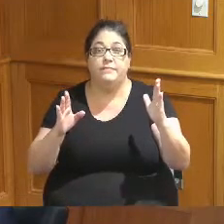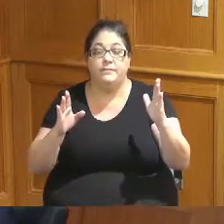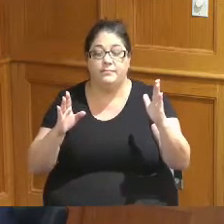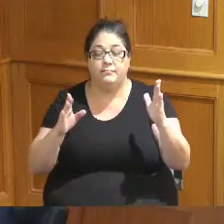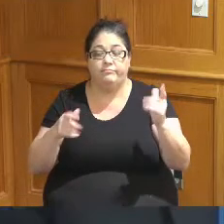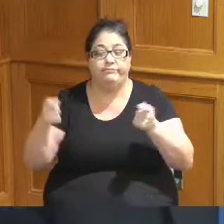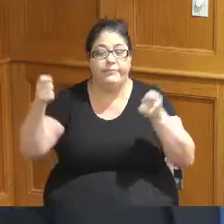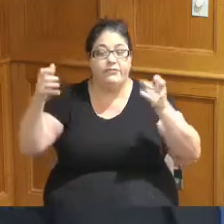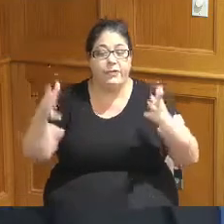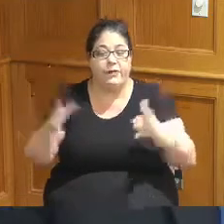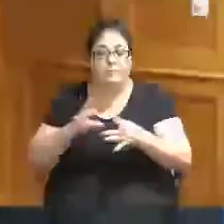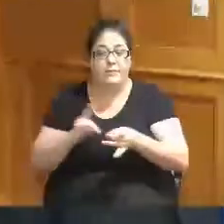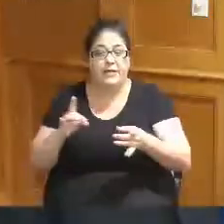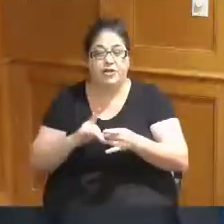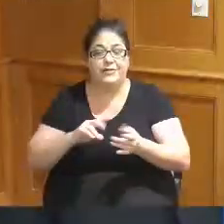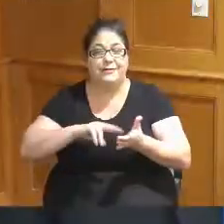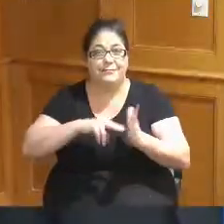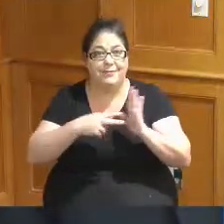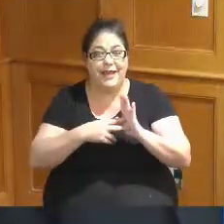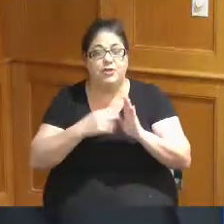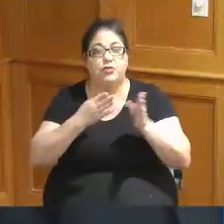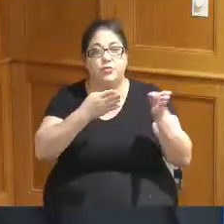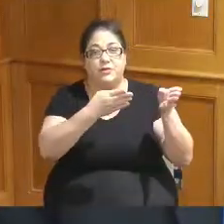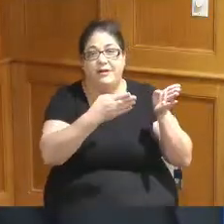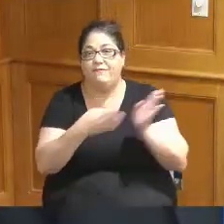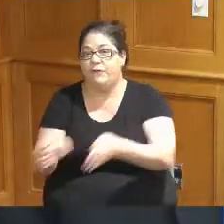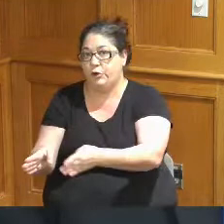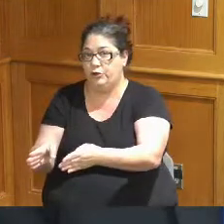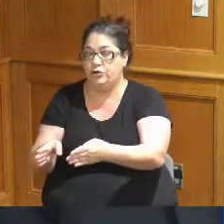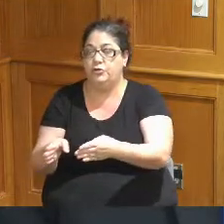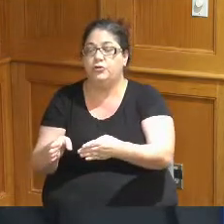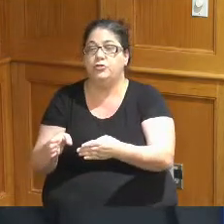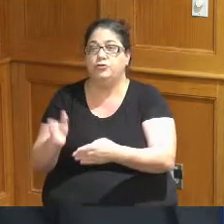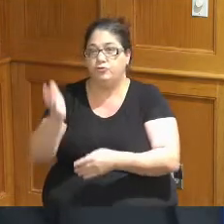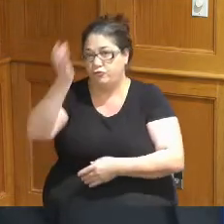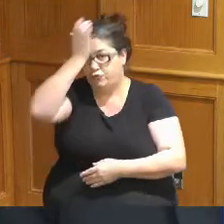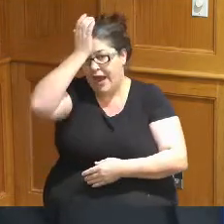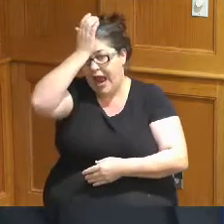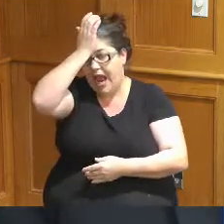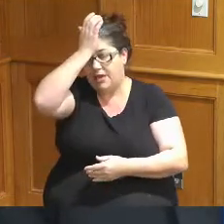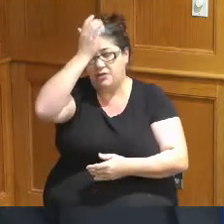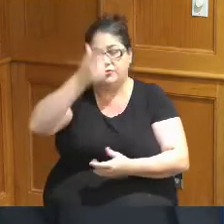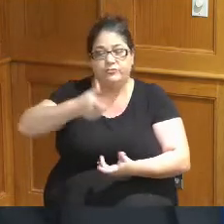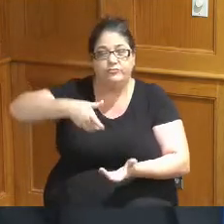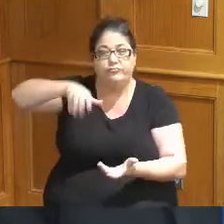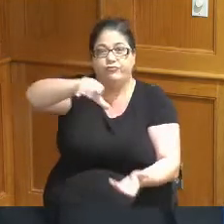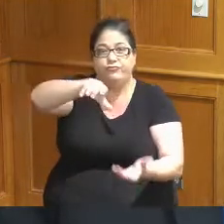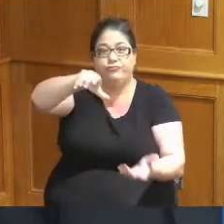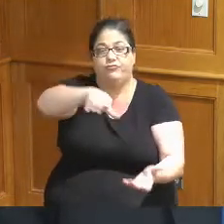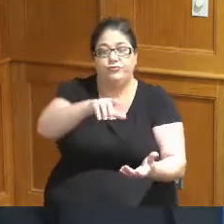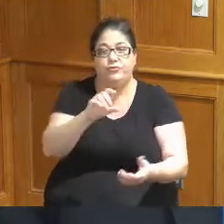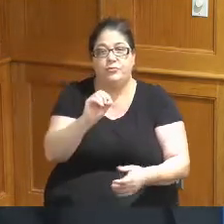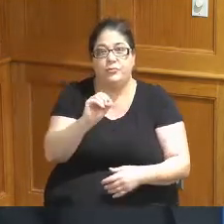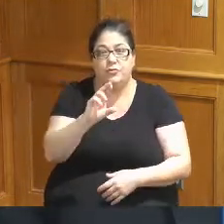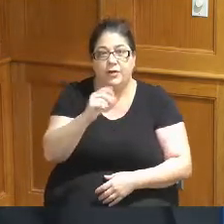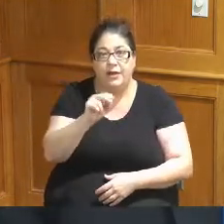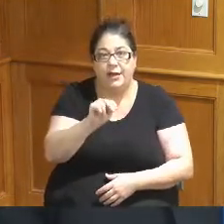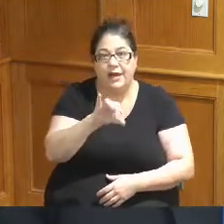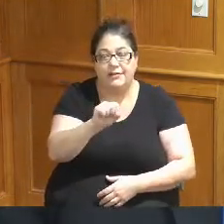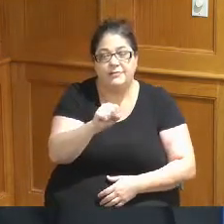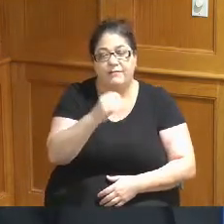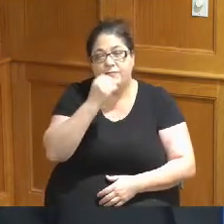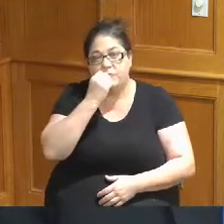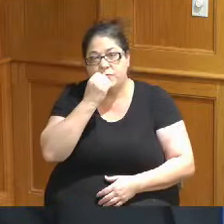indicated meant to divert trash from the or Organics or recycling from the landfill this